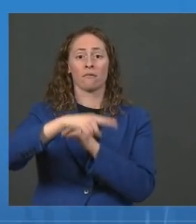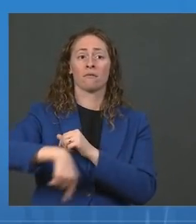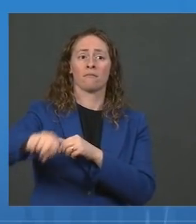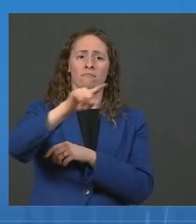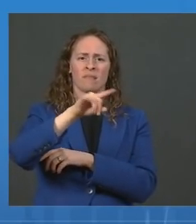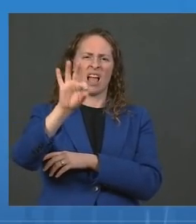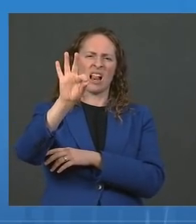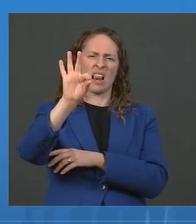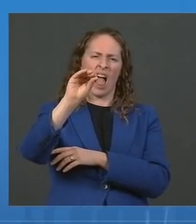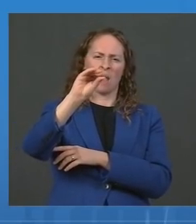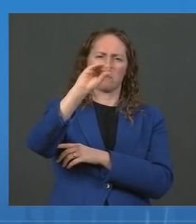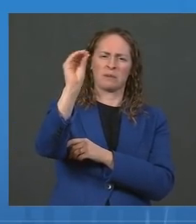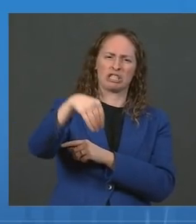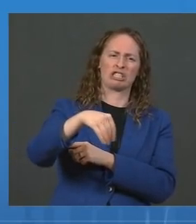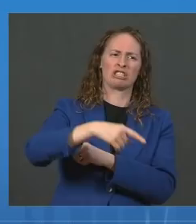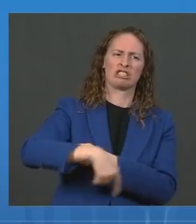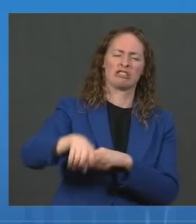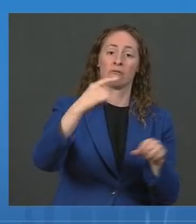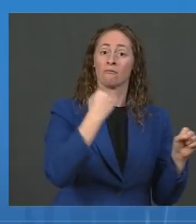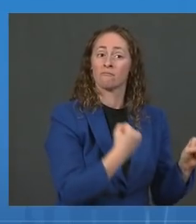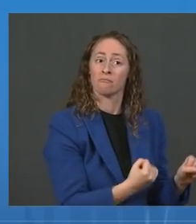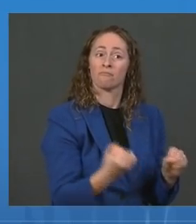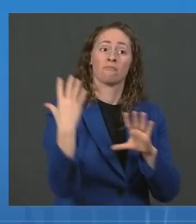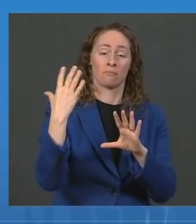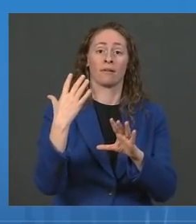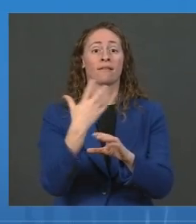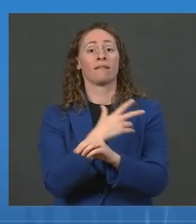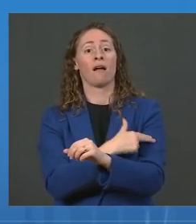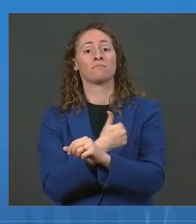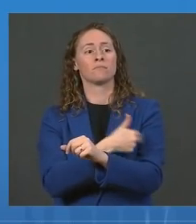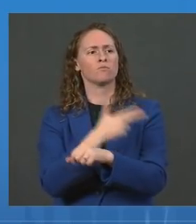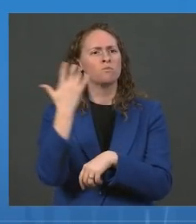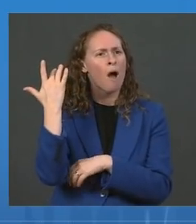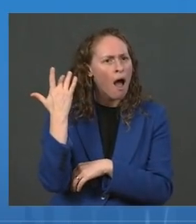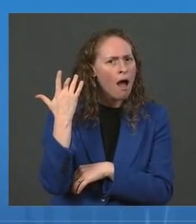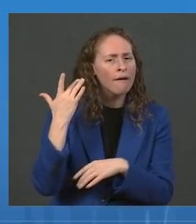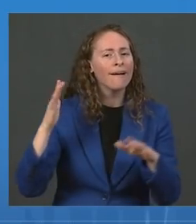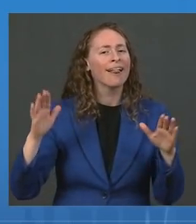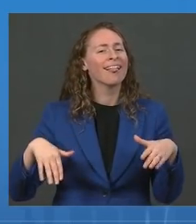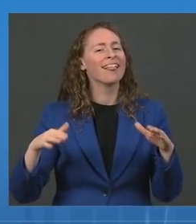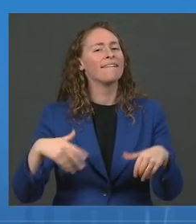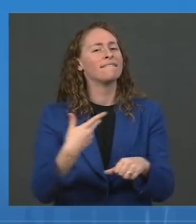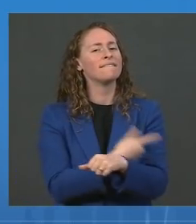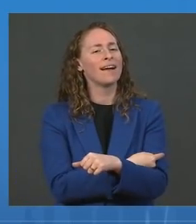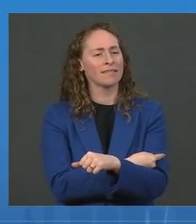who are in the hospital are unvaccinated. And as our MMWR states and I highlighted,